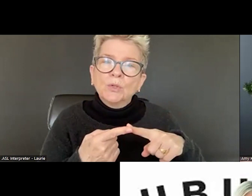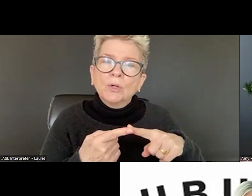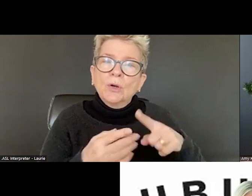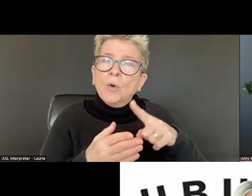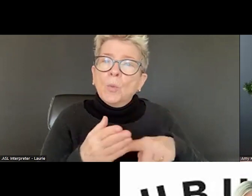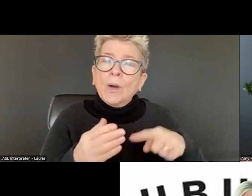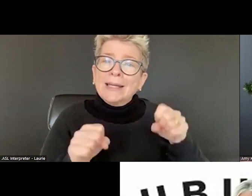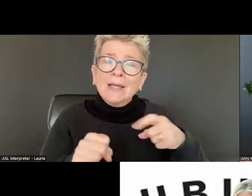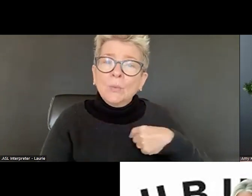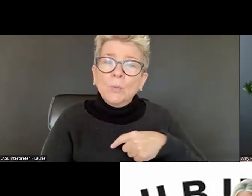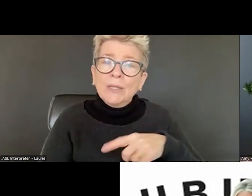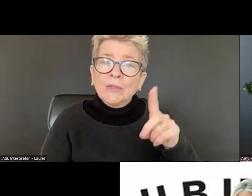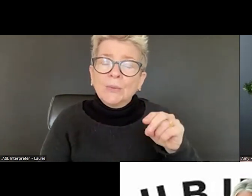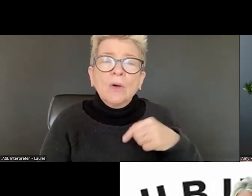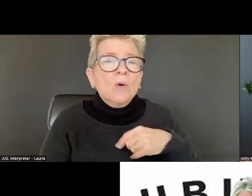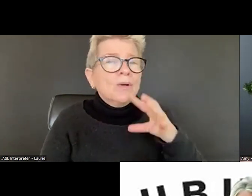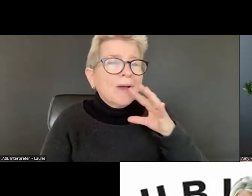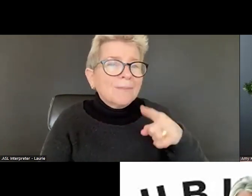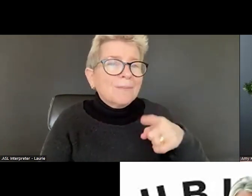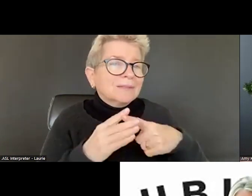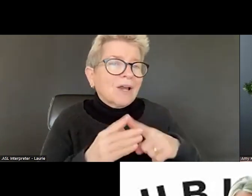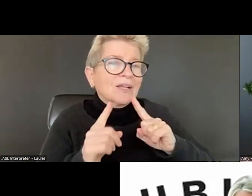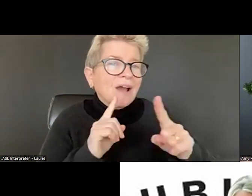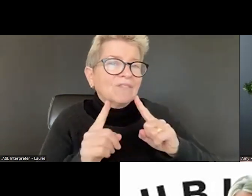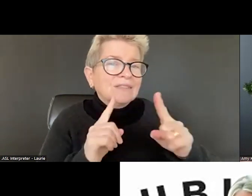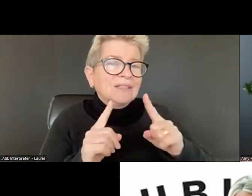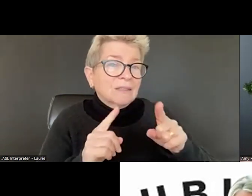do we're talking about starting conversations I think you're talking about starting a conversation